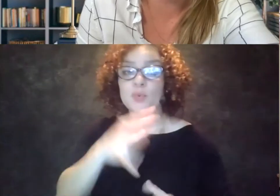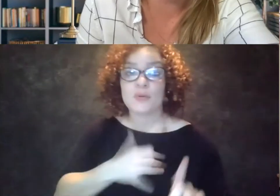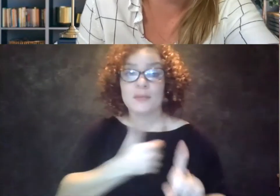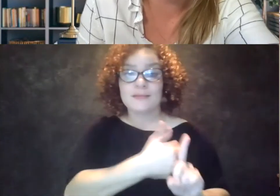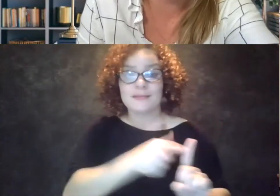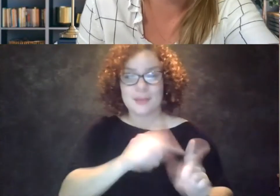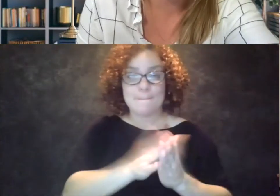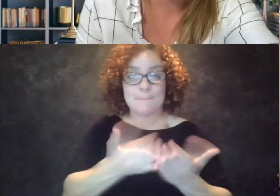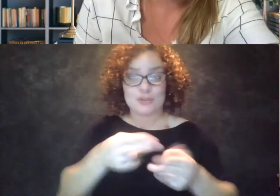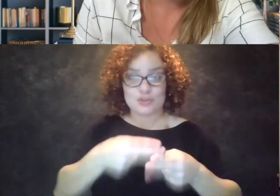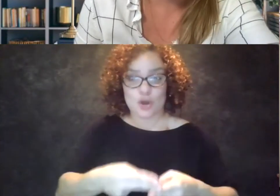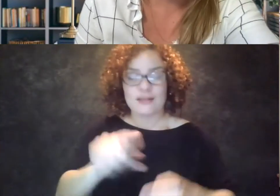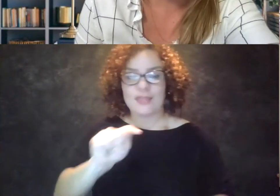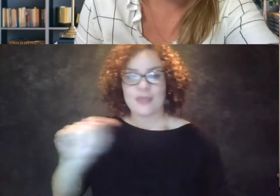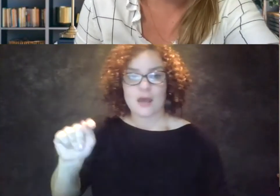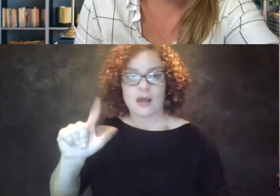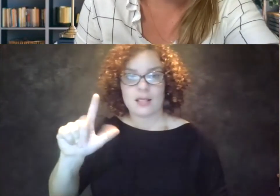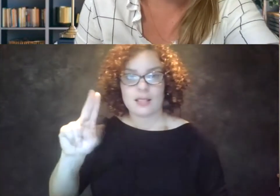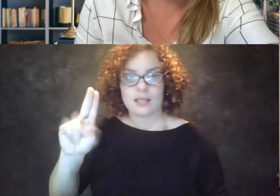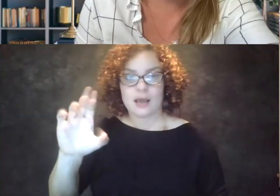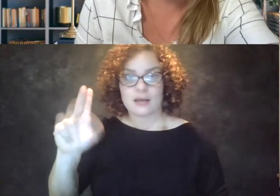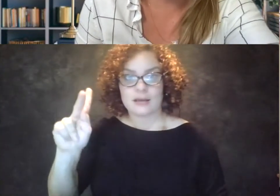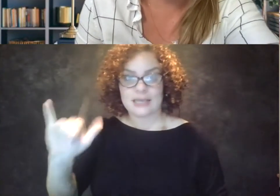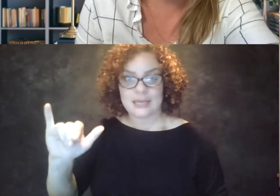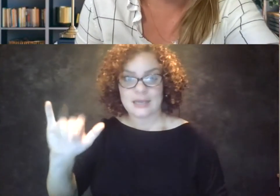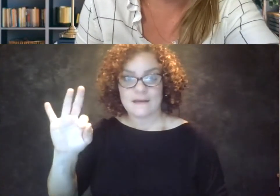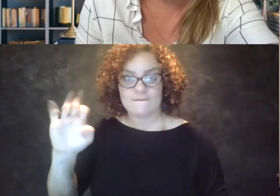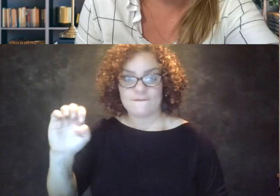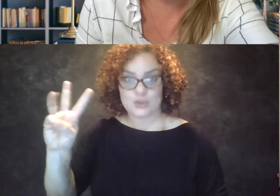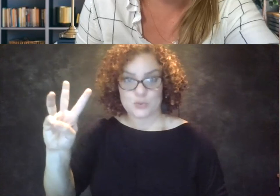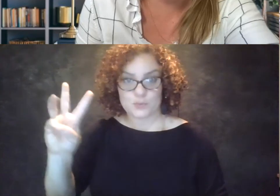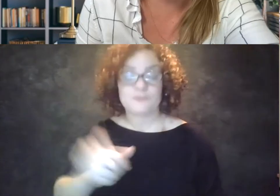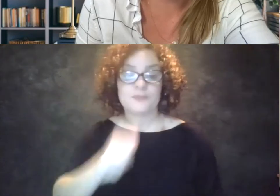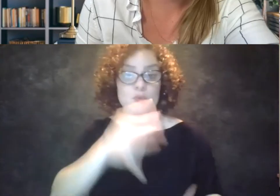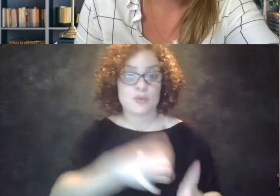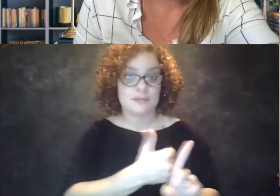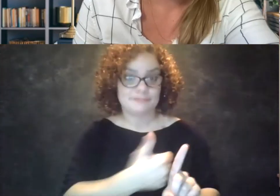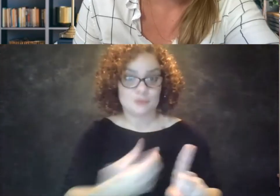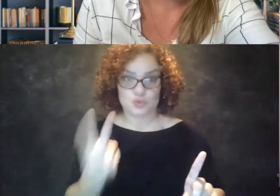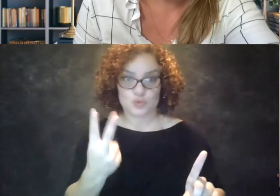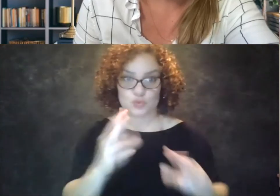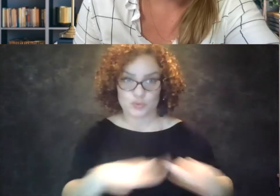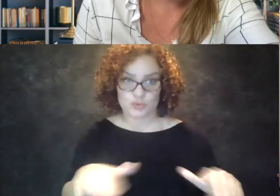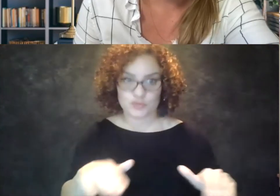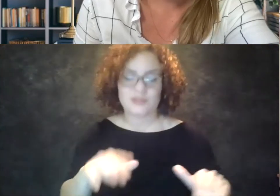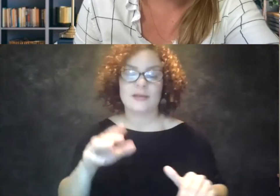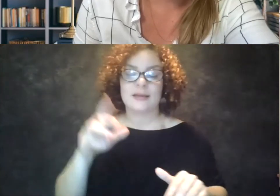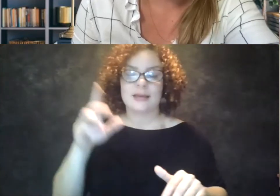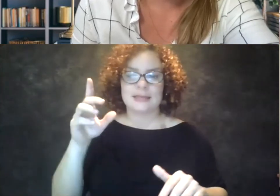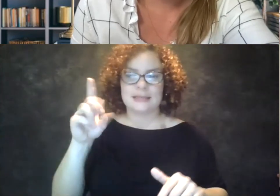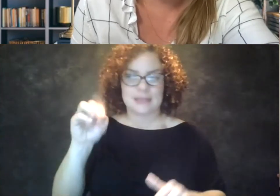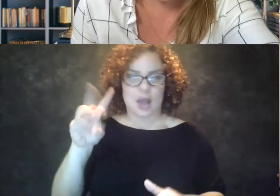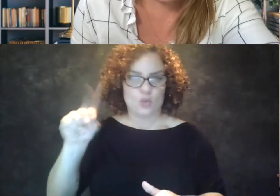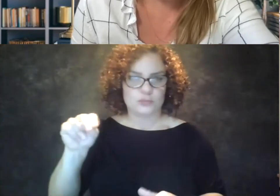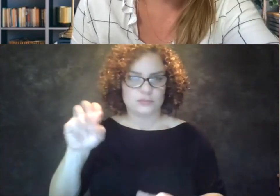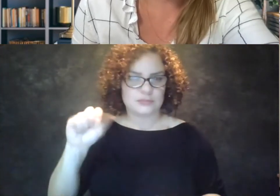Lucky Few and she has two children with Down Syndrome and she just advocates so much for